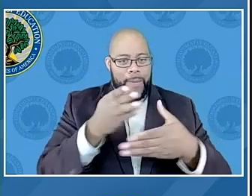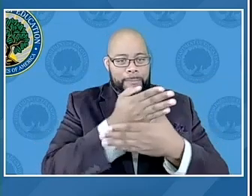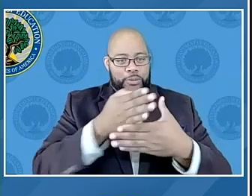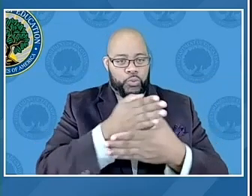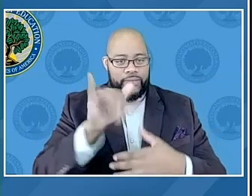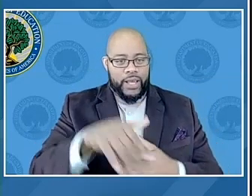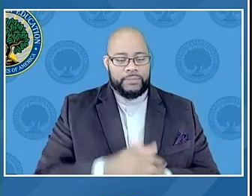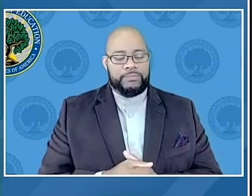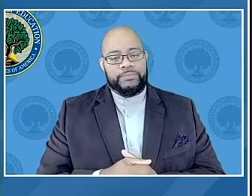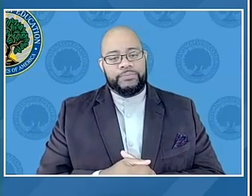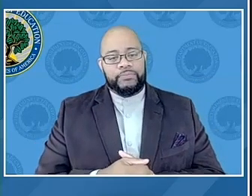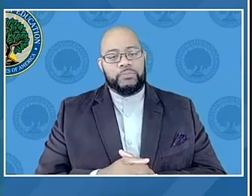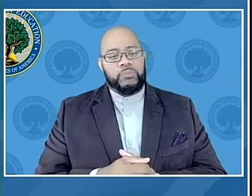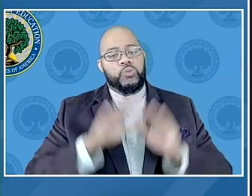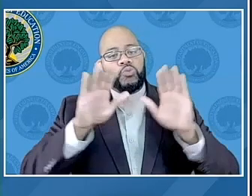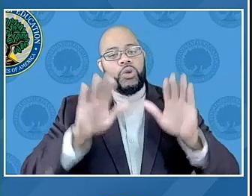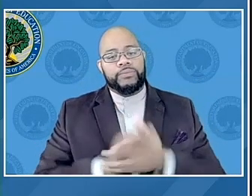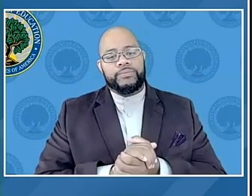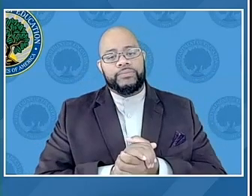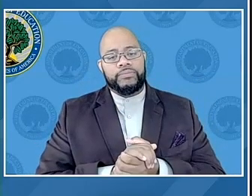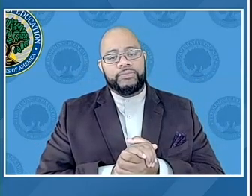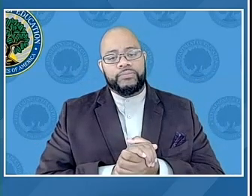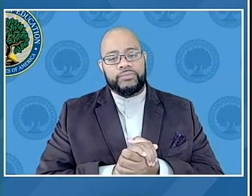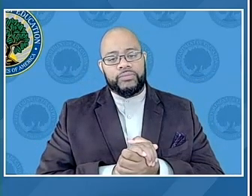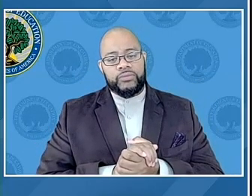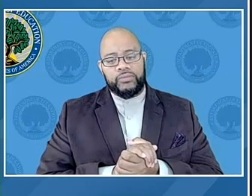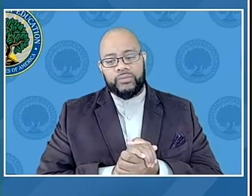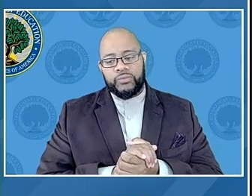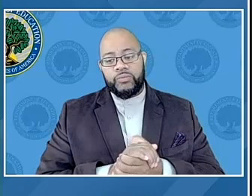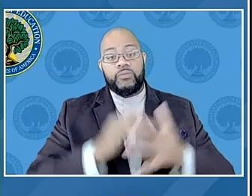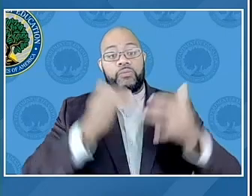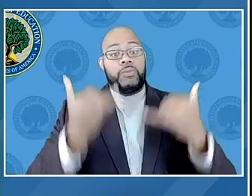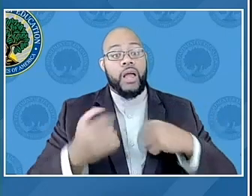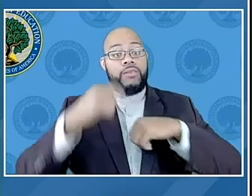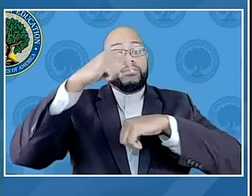Great. It is now- yes, it is now 3:30.